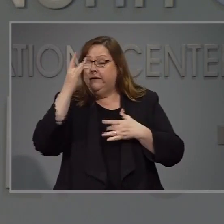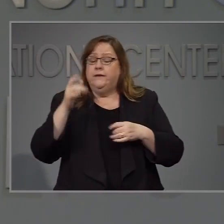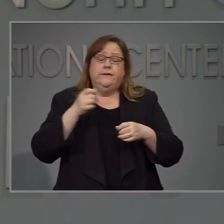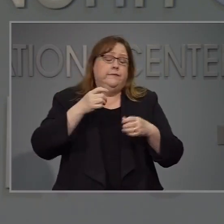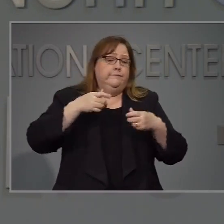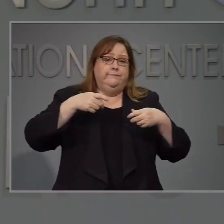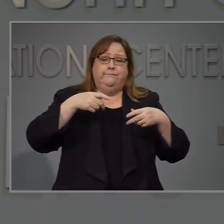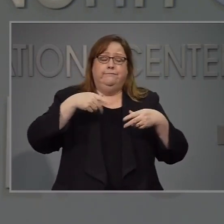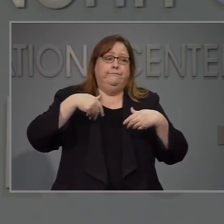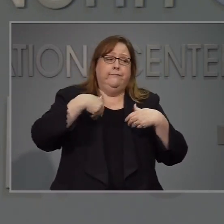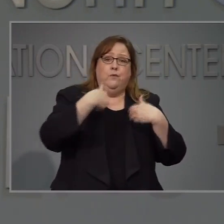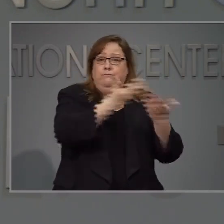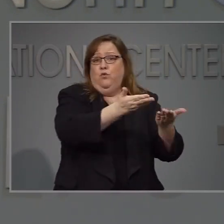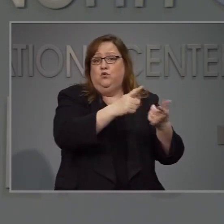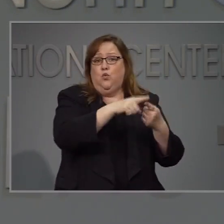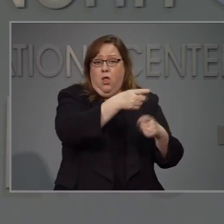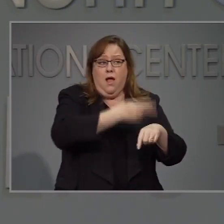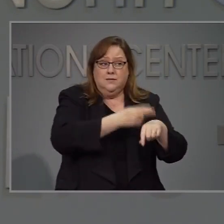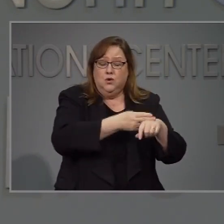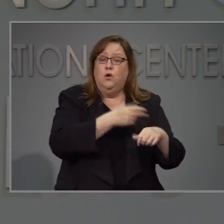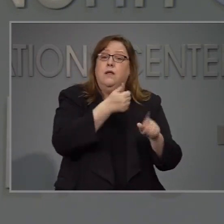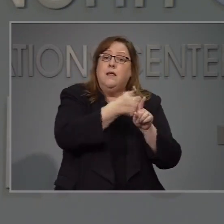HERE. THAT MEANS HOSPITALS AND MEDICAL STAFF AND THE MEDICAL